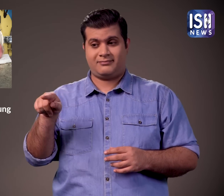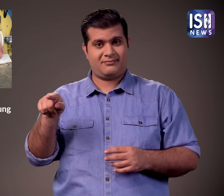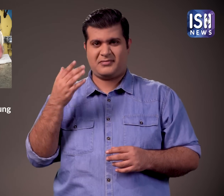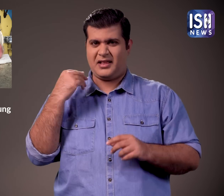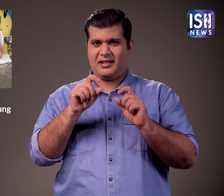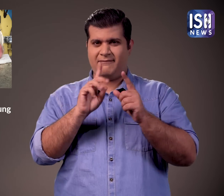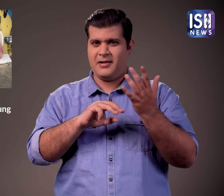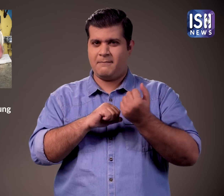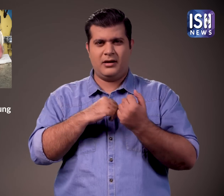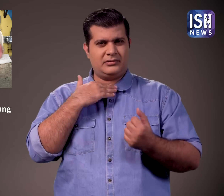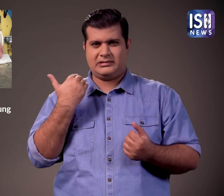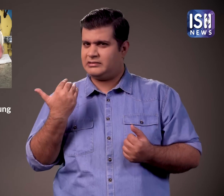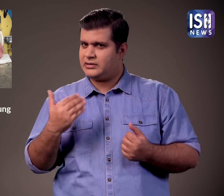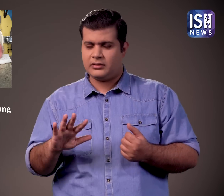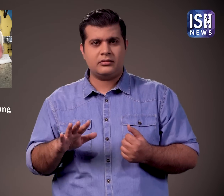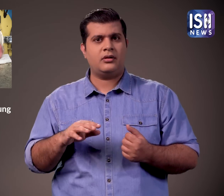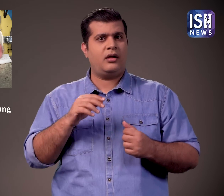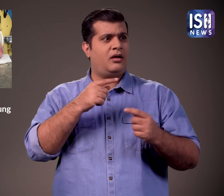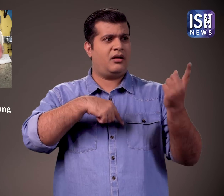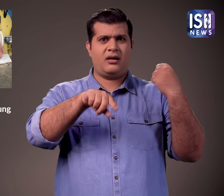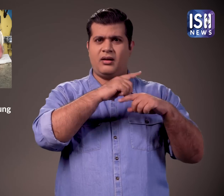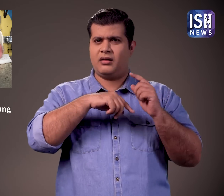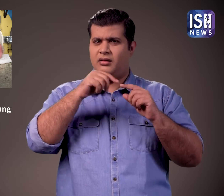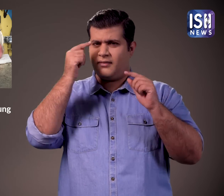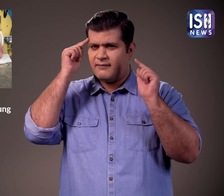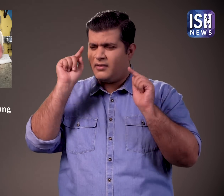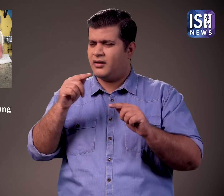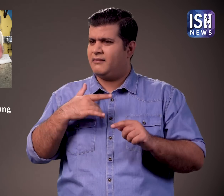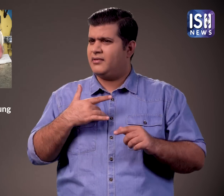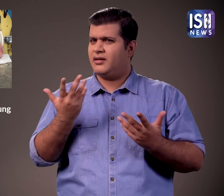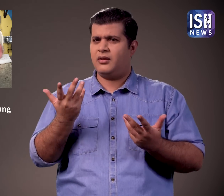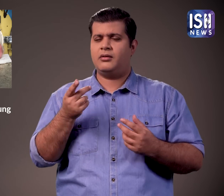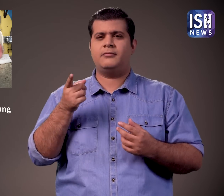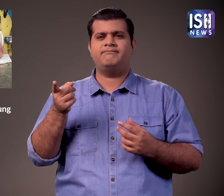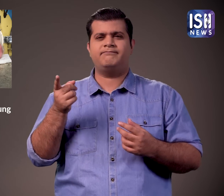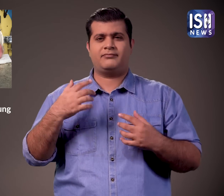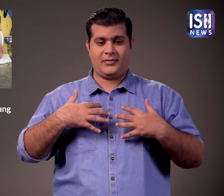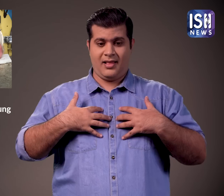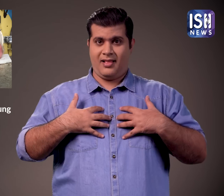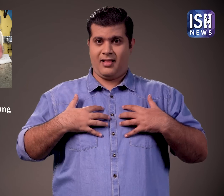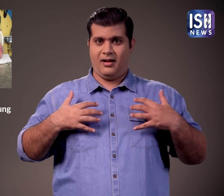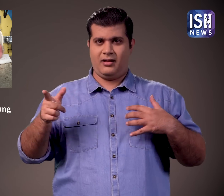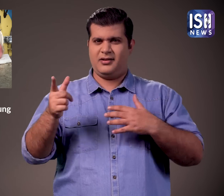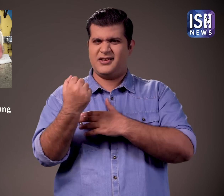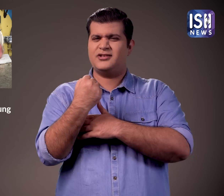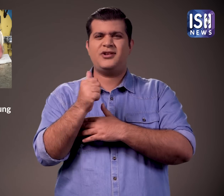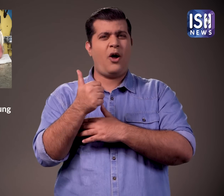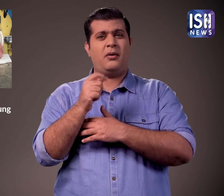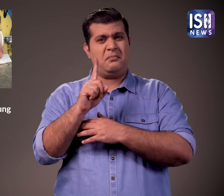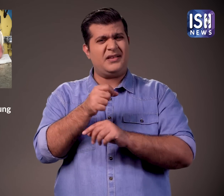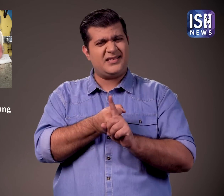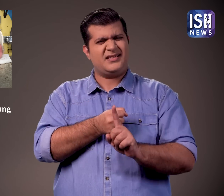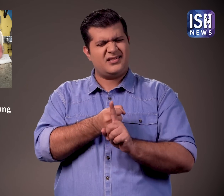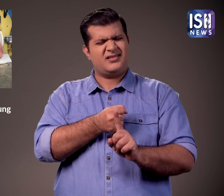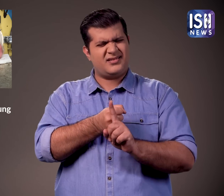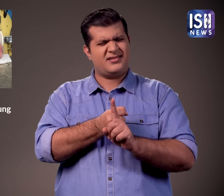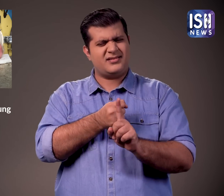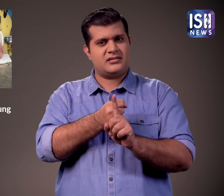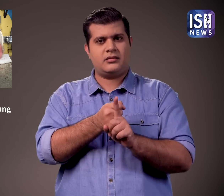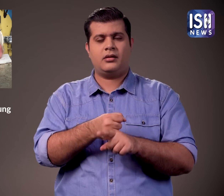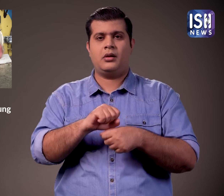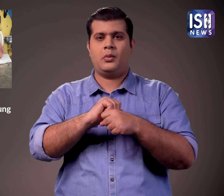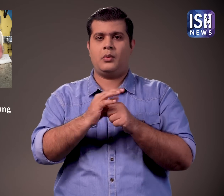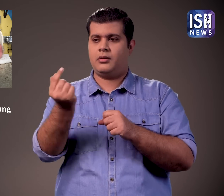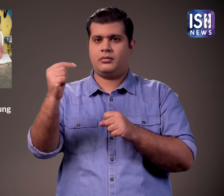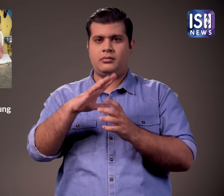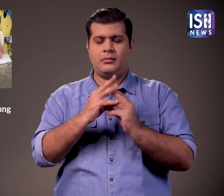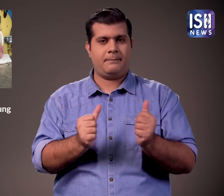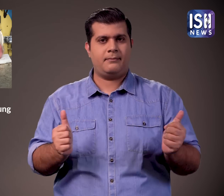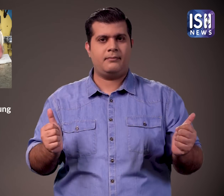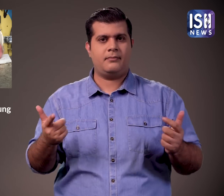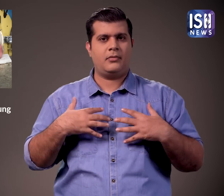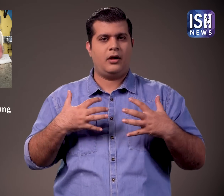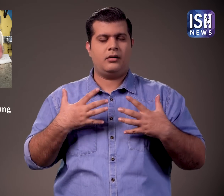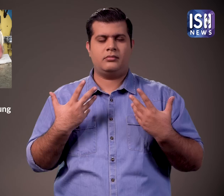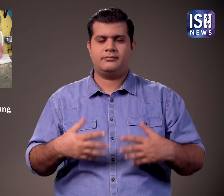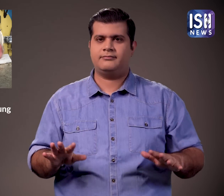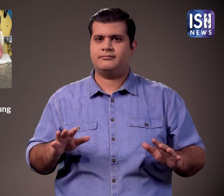He died on 11th March 2024. Paul’s fans suspect that COVID worsened his already struggling lungs, leading to his death.